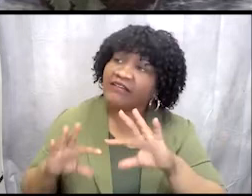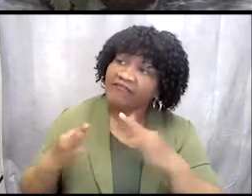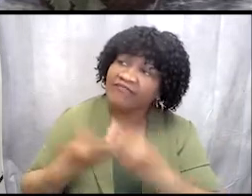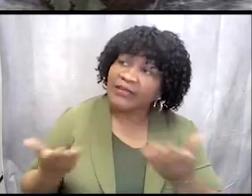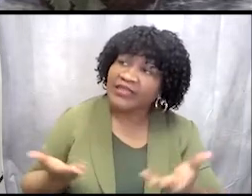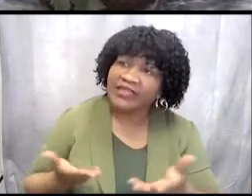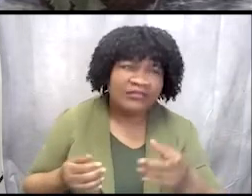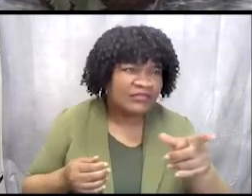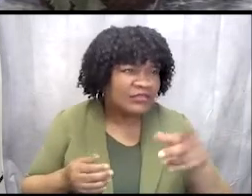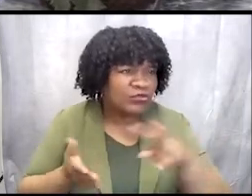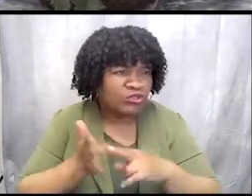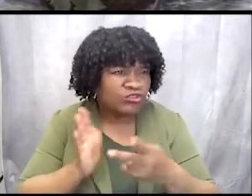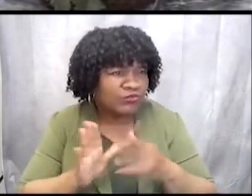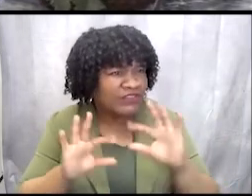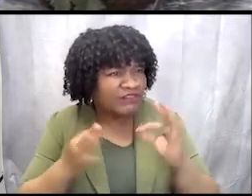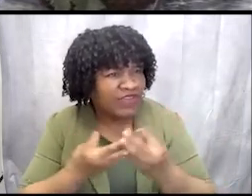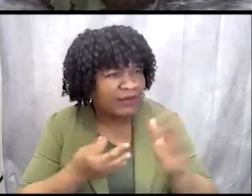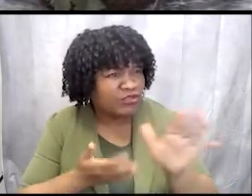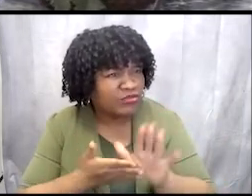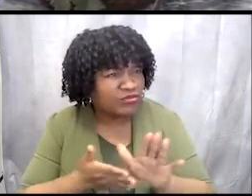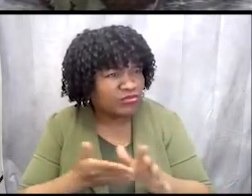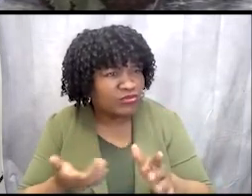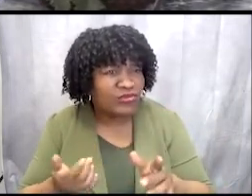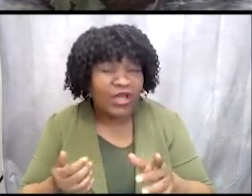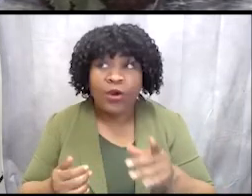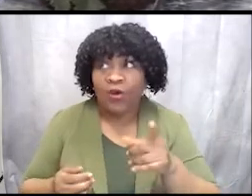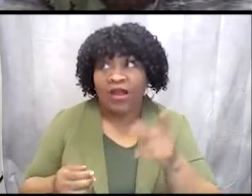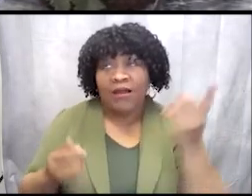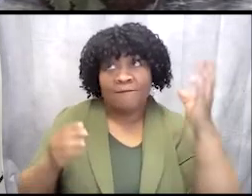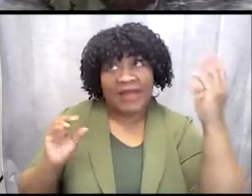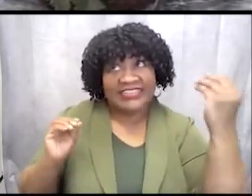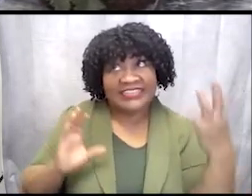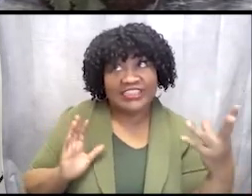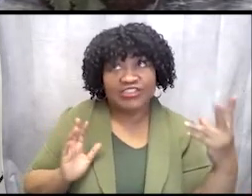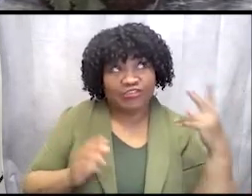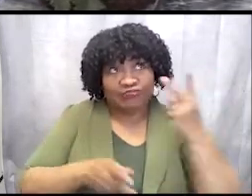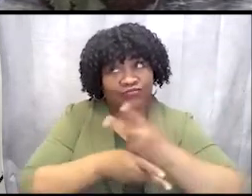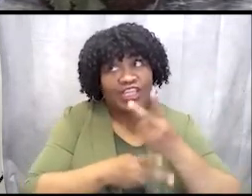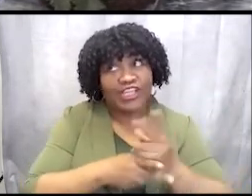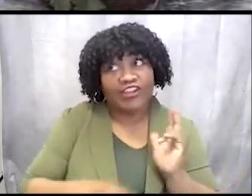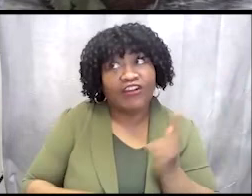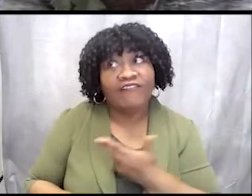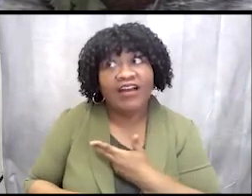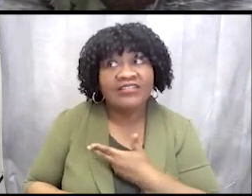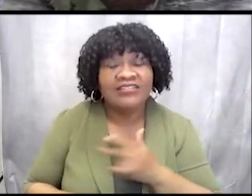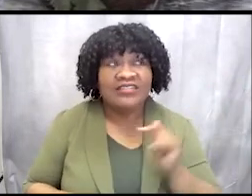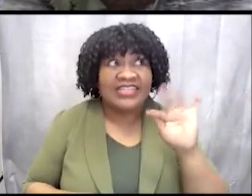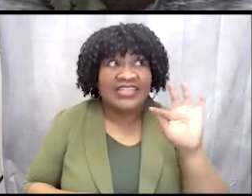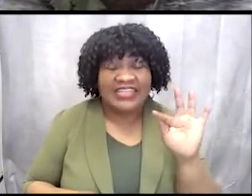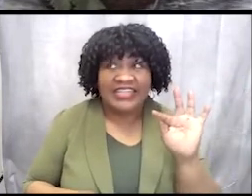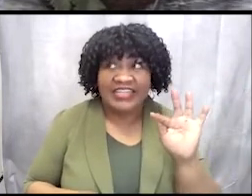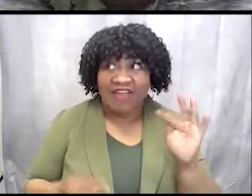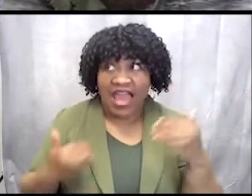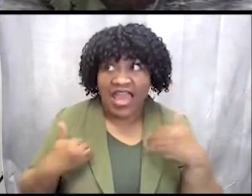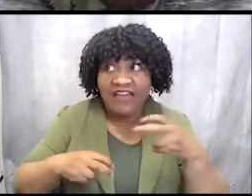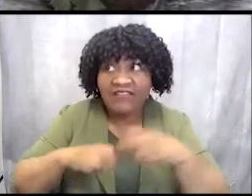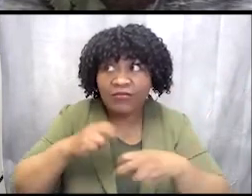I said, "What do you mean?" She says, "Well, they look out for us." And they said, "If I have a problem,